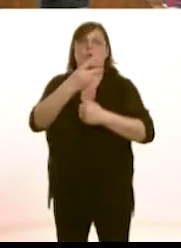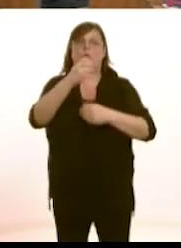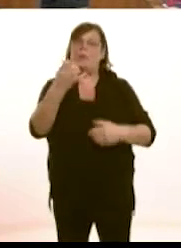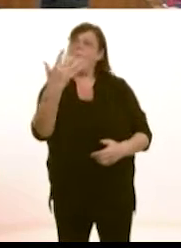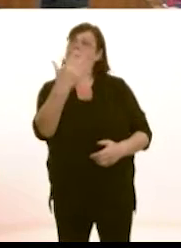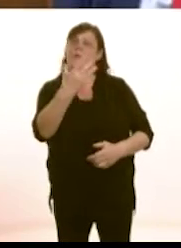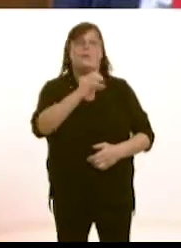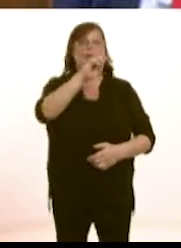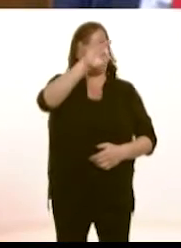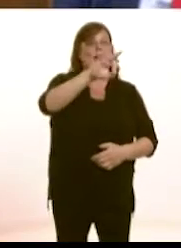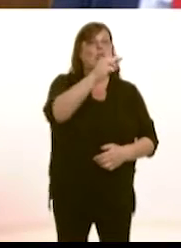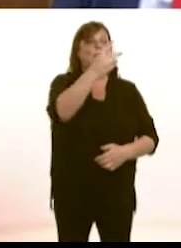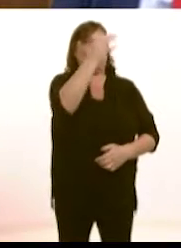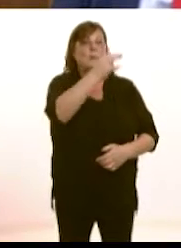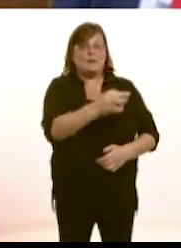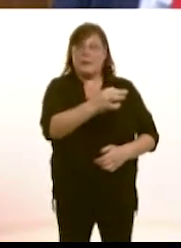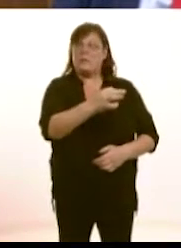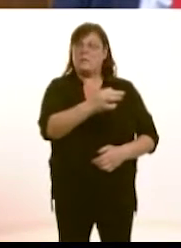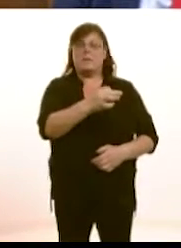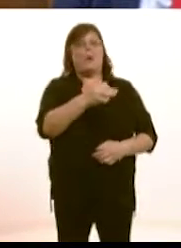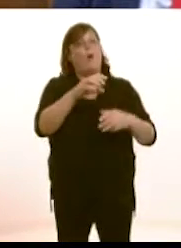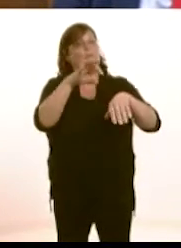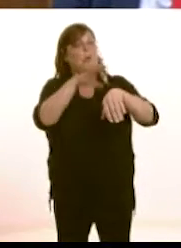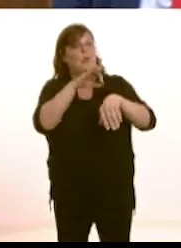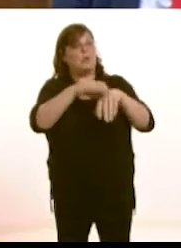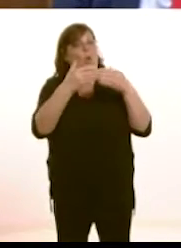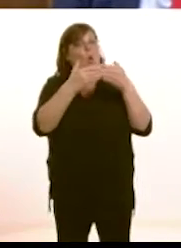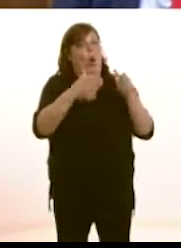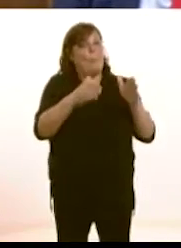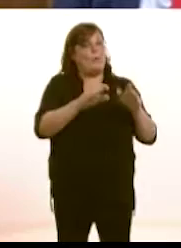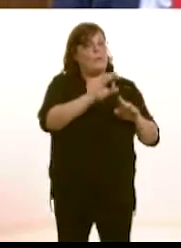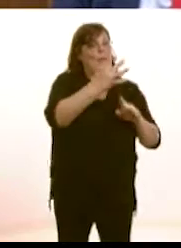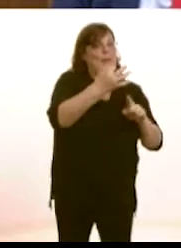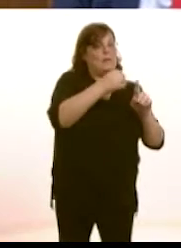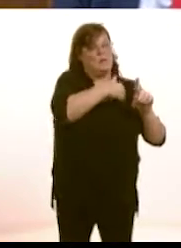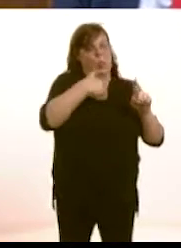In 2015, 82 per centó373 practicesówere open for daily core hours of 8 a.m. to 6.30